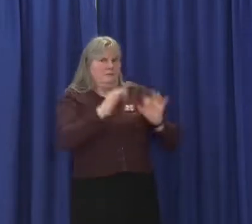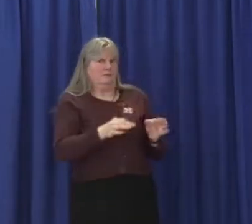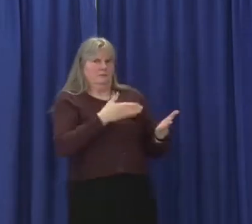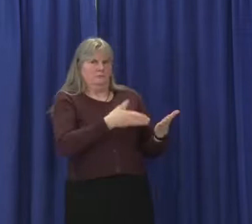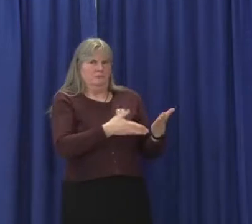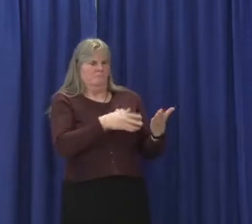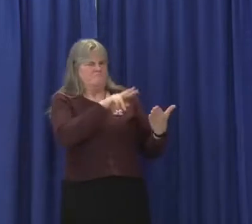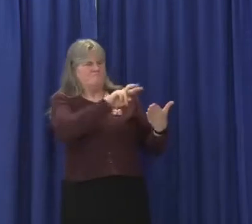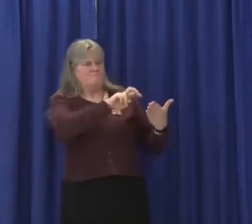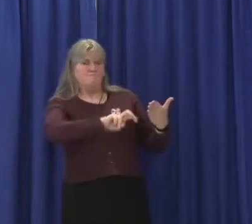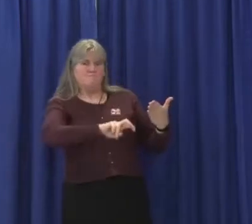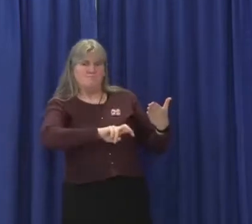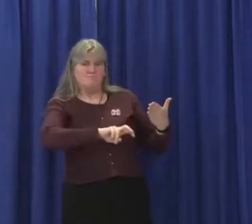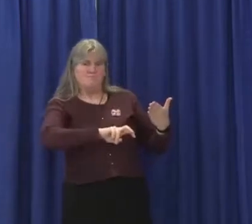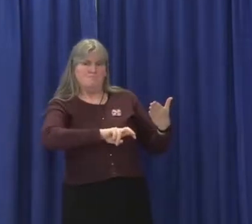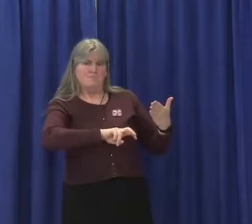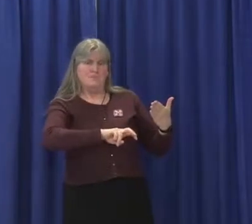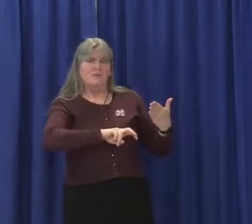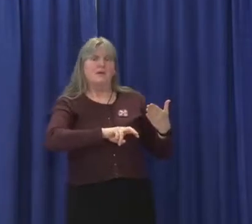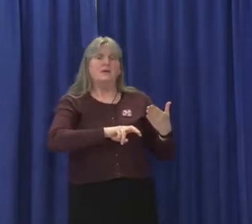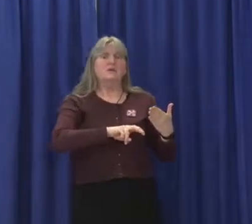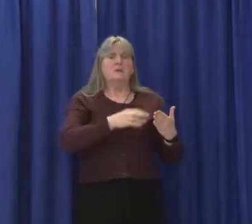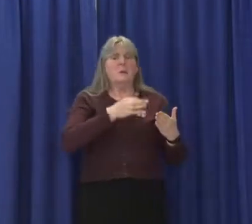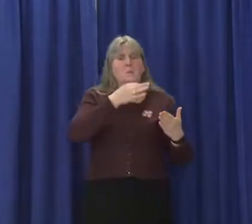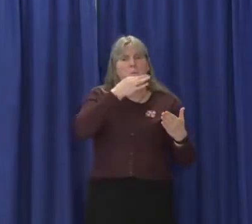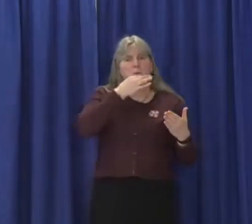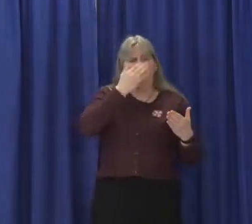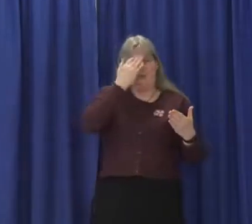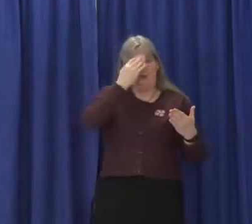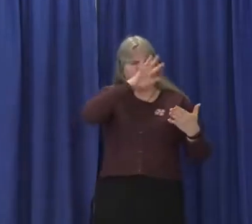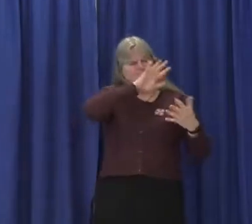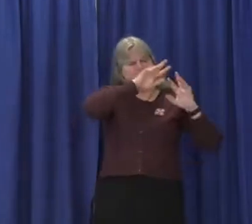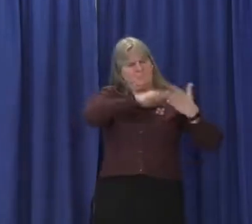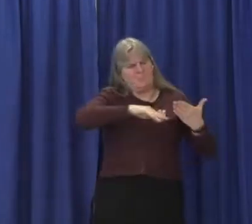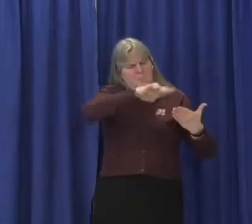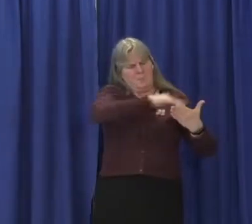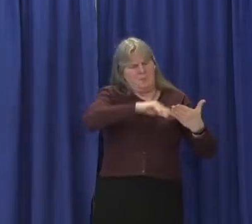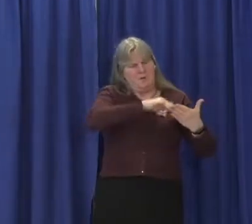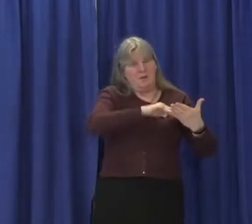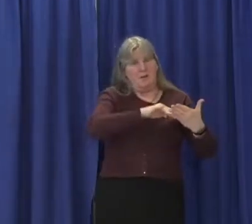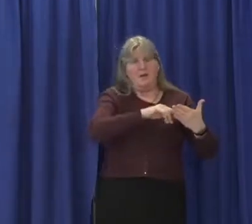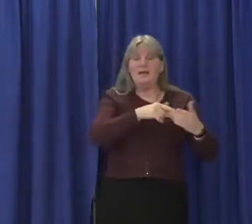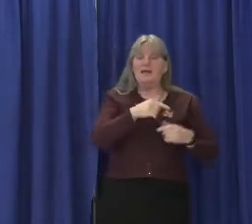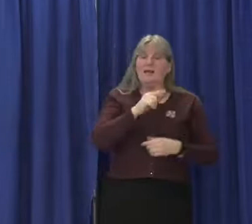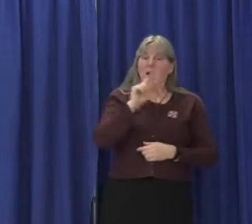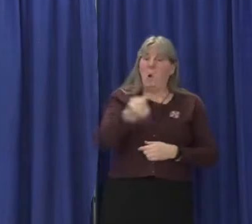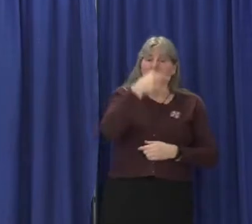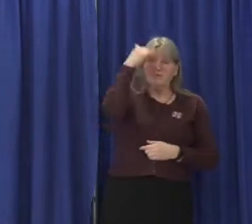the government and medical professionals are taking. Not just here in Yukon, John. This is, you know again, I mentioned last time I was at